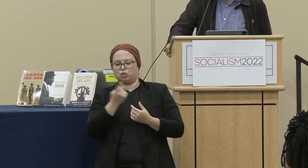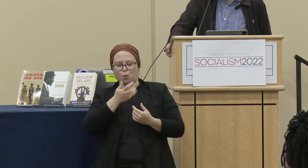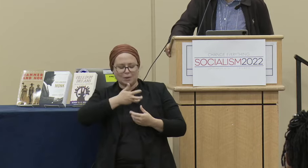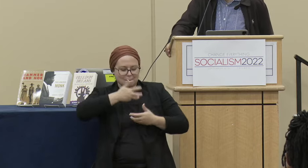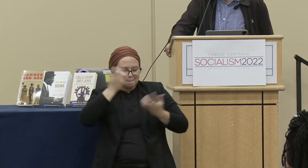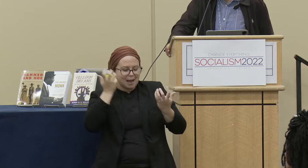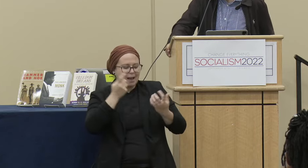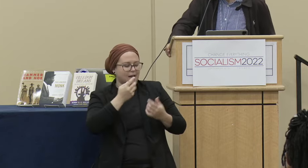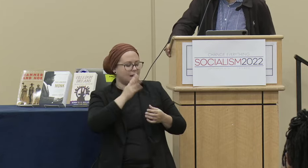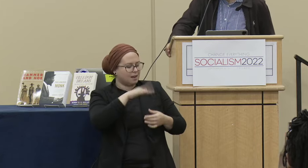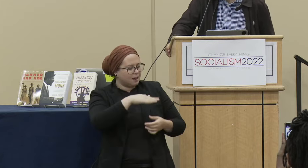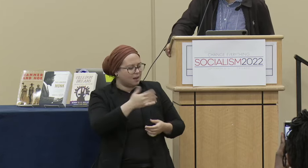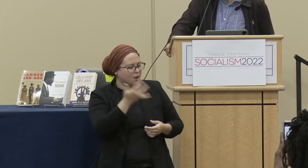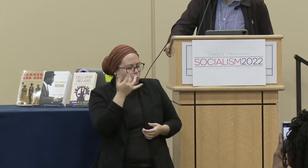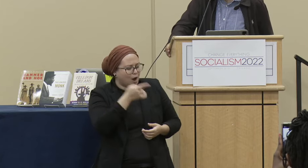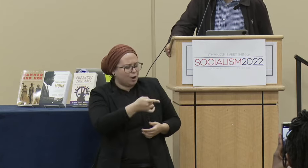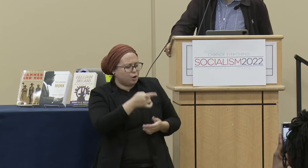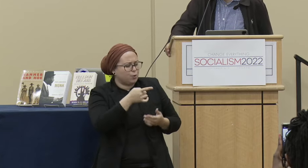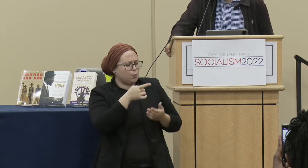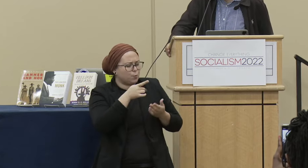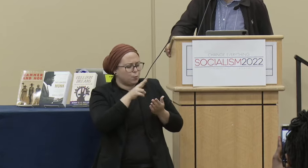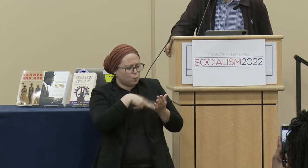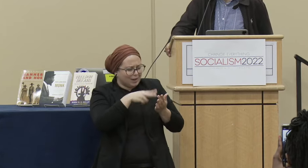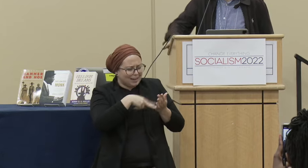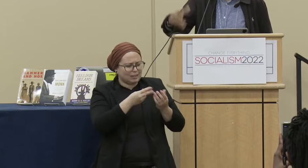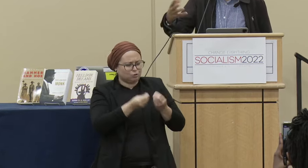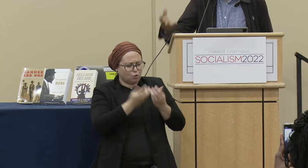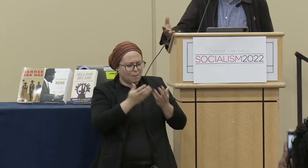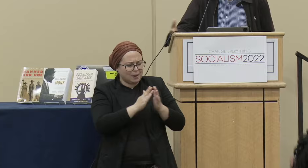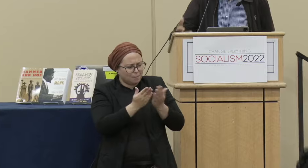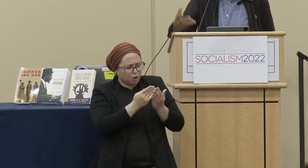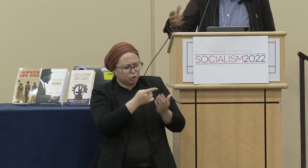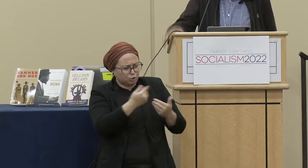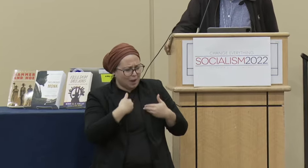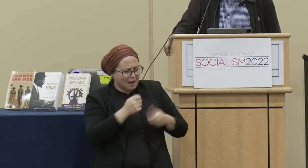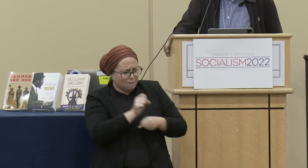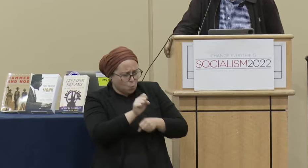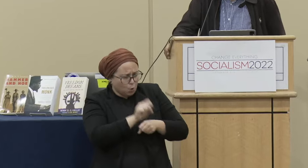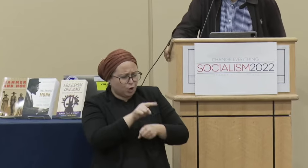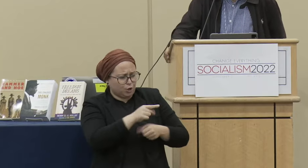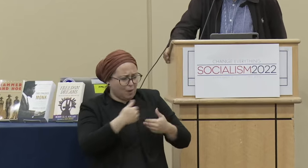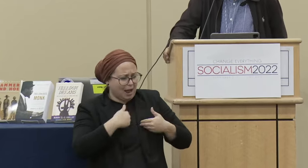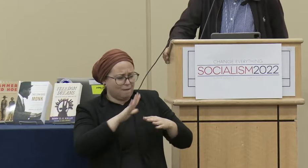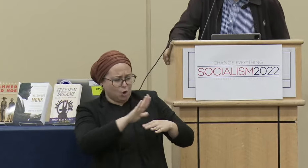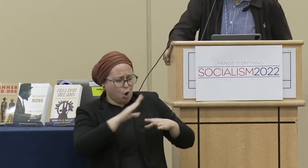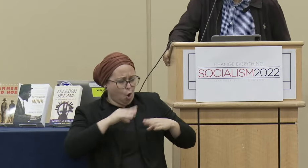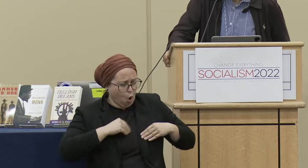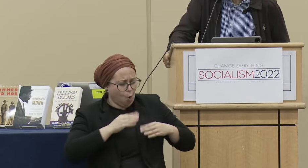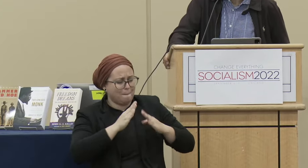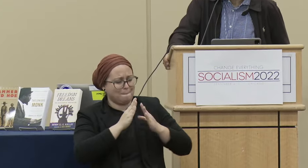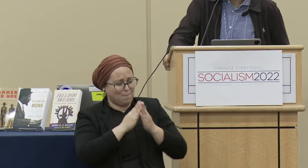I do read the books, and my wife is always getting mad at me. Why -- no, why are you reading these books? You have